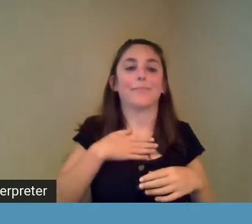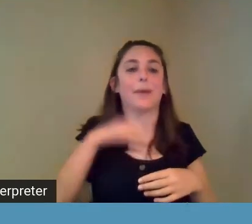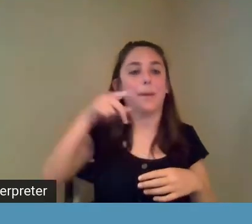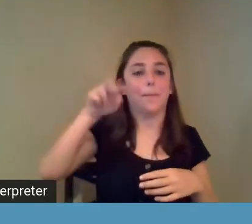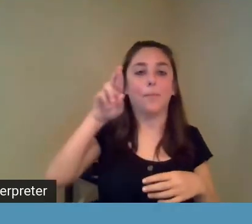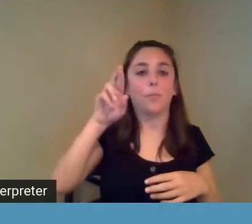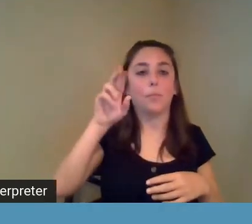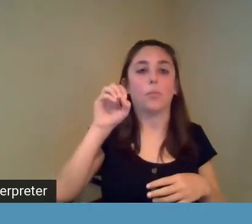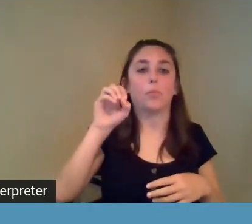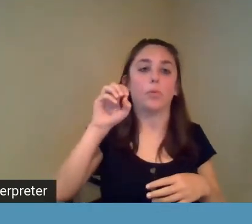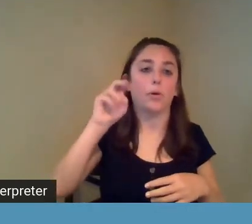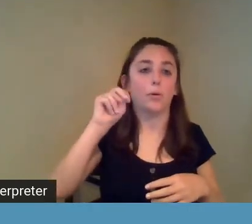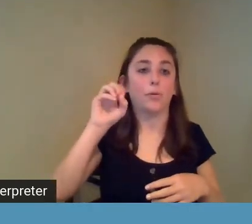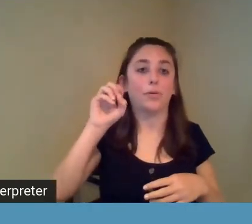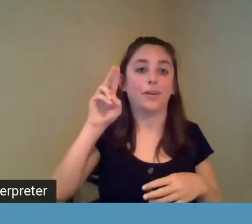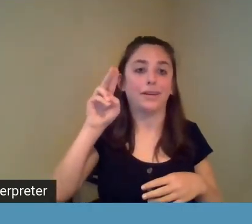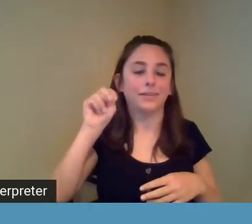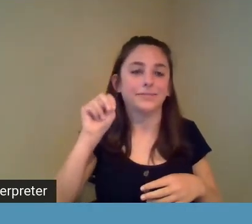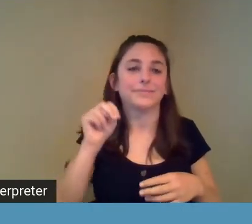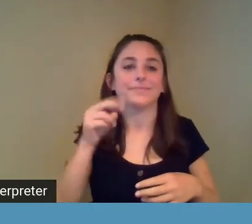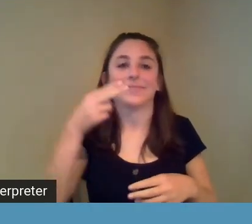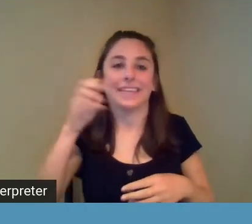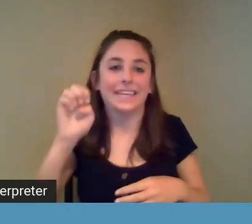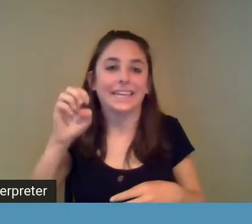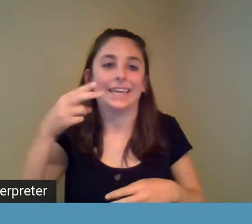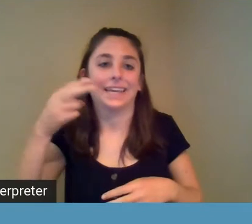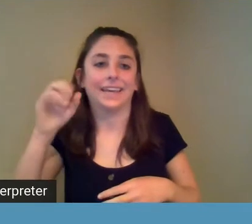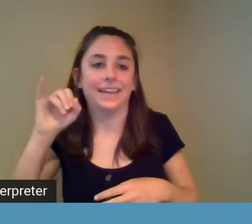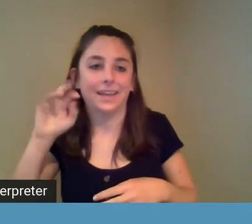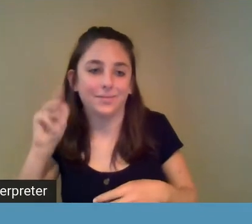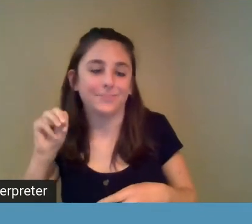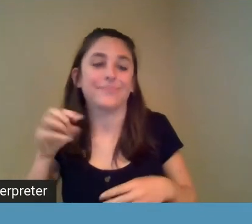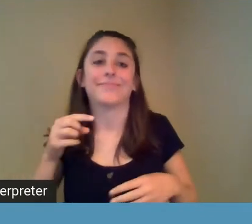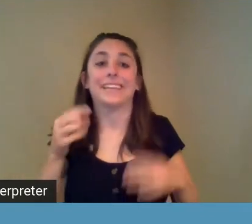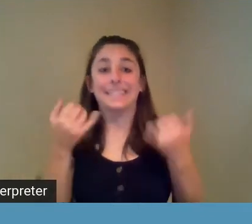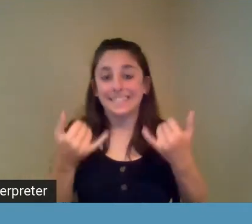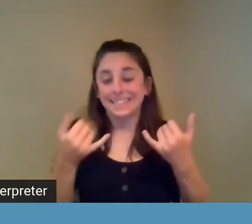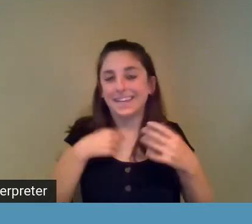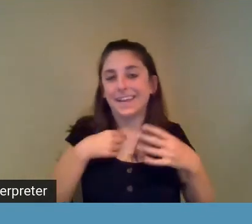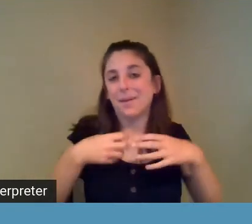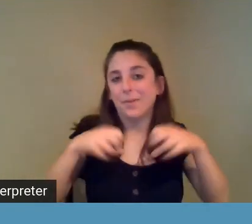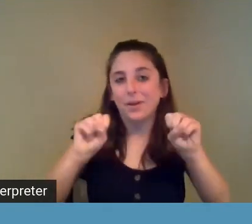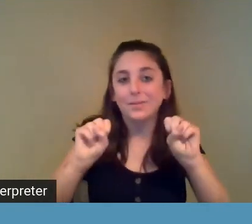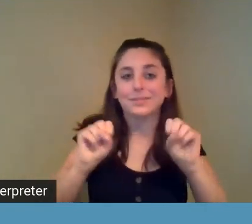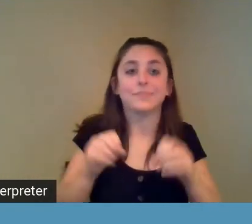am your host for today's program. In this era of virtual meetings when digital spaces